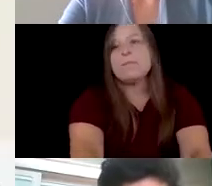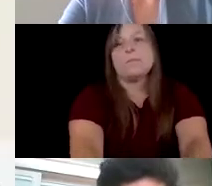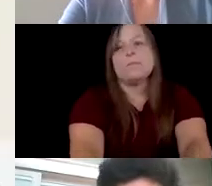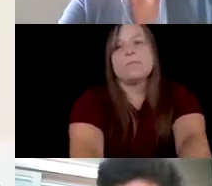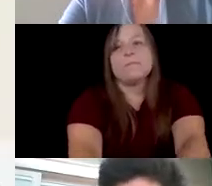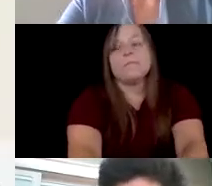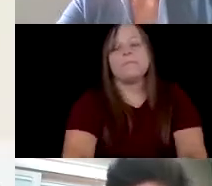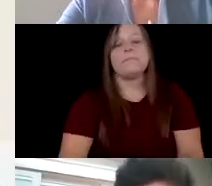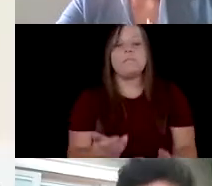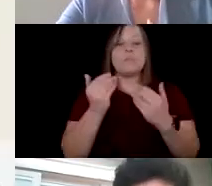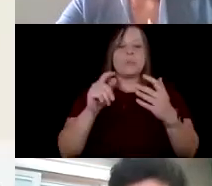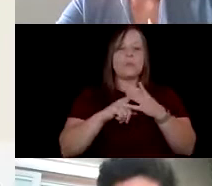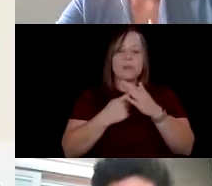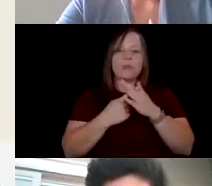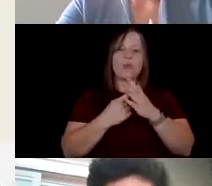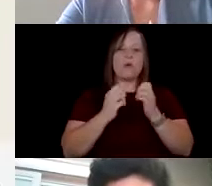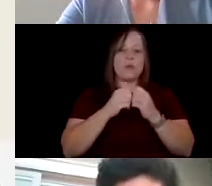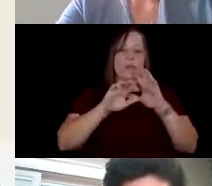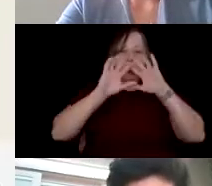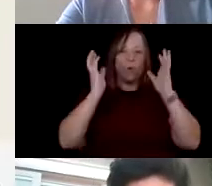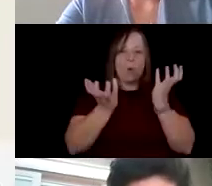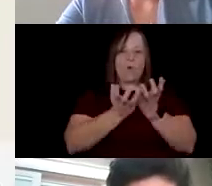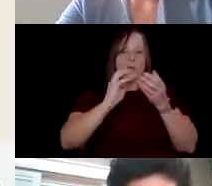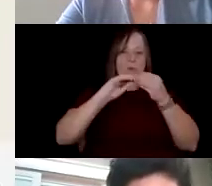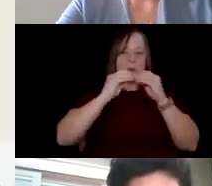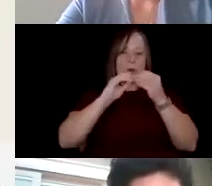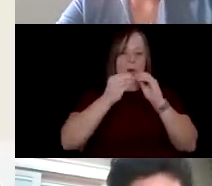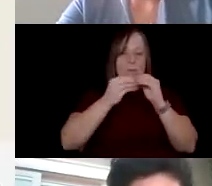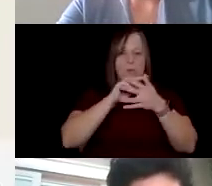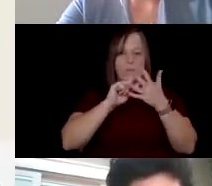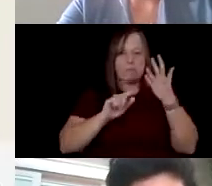So I'm just gonna start with an overview of the numbers, just so you can get a sense of the scope